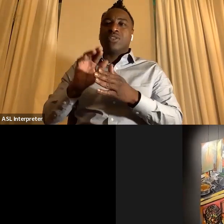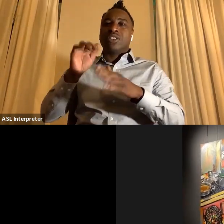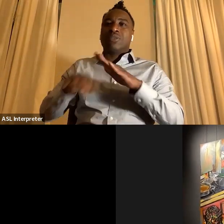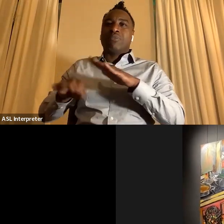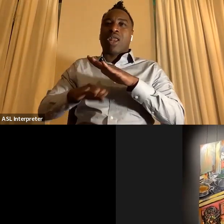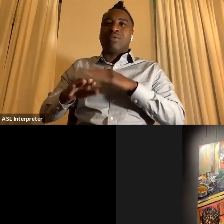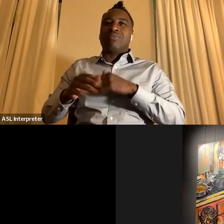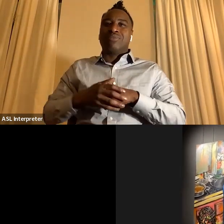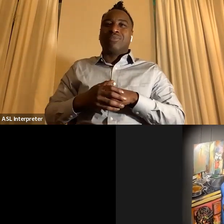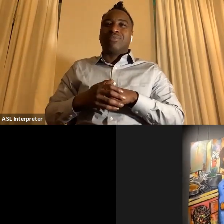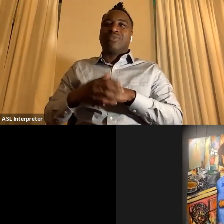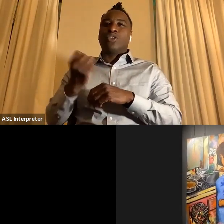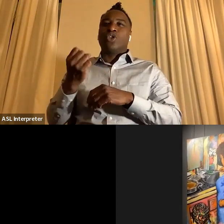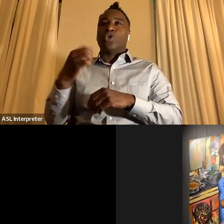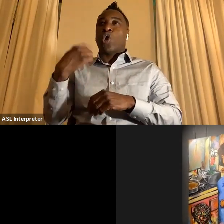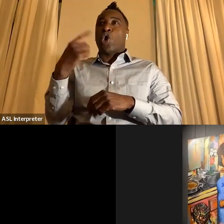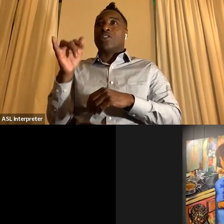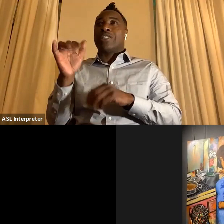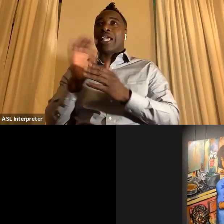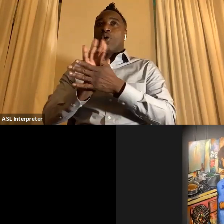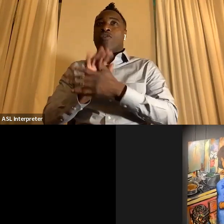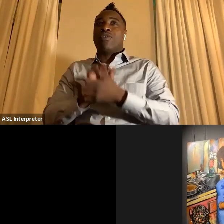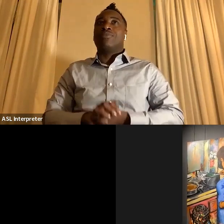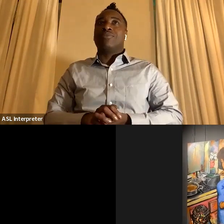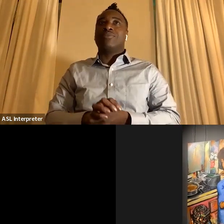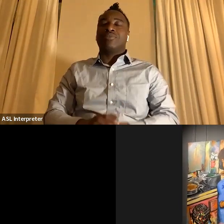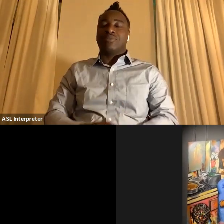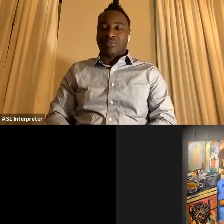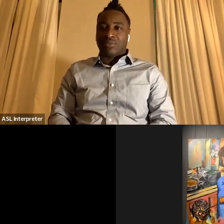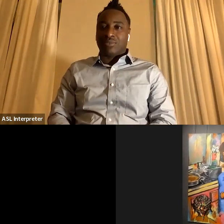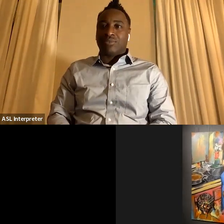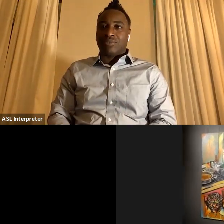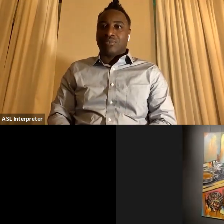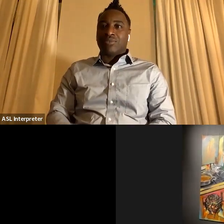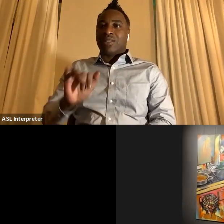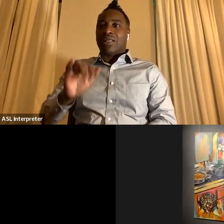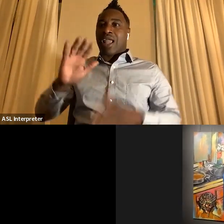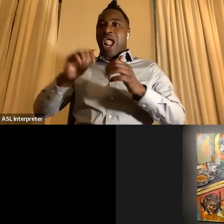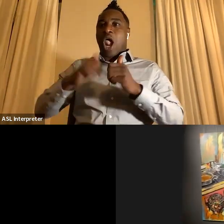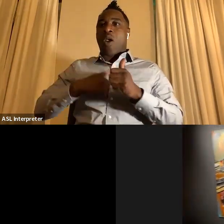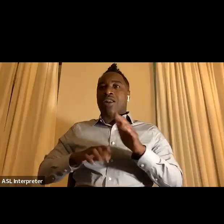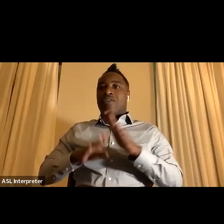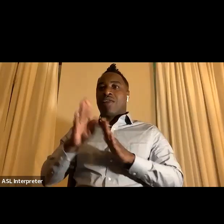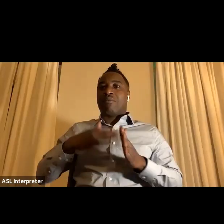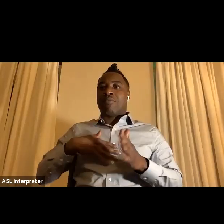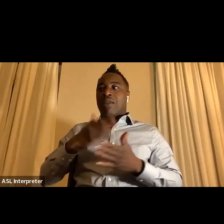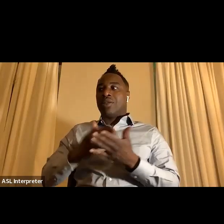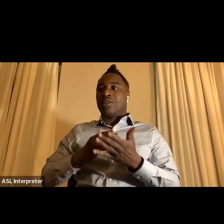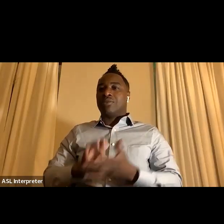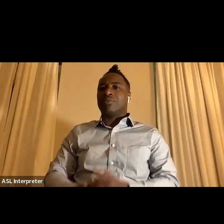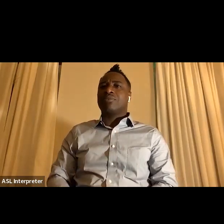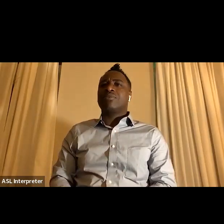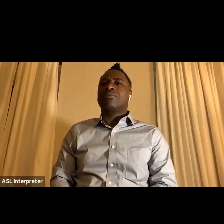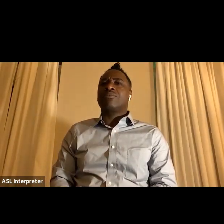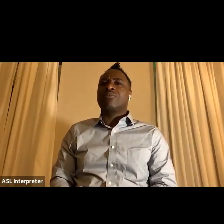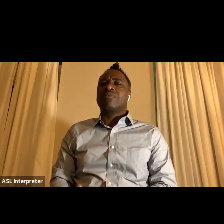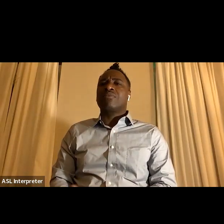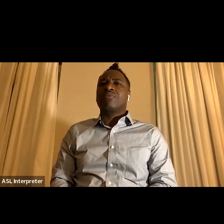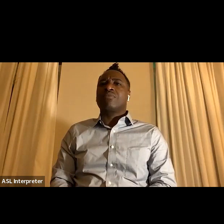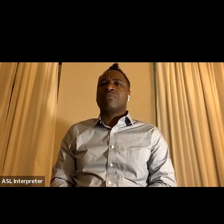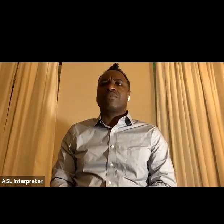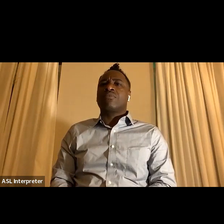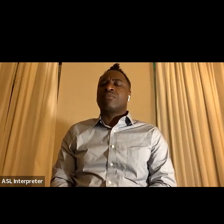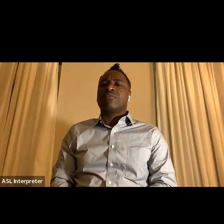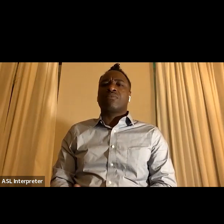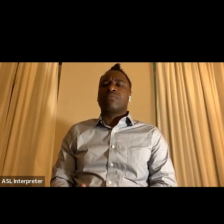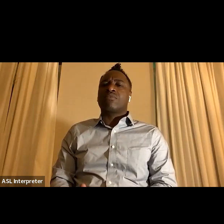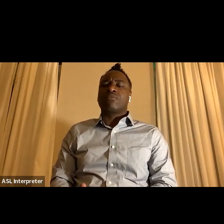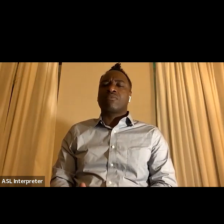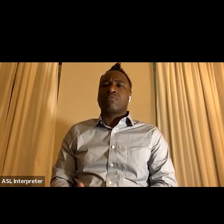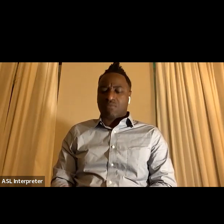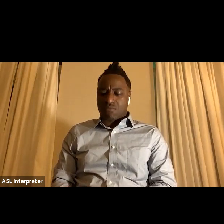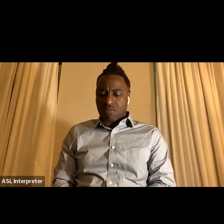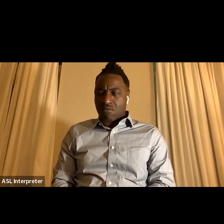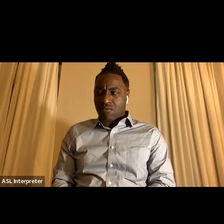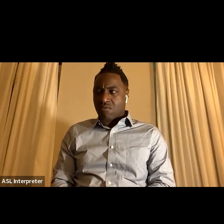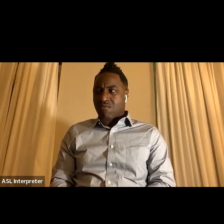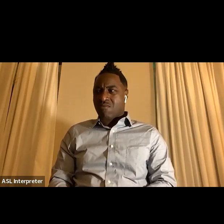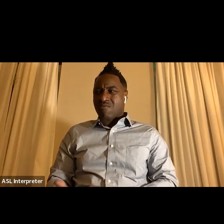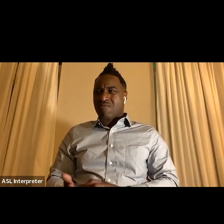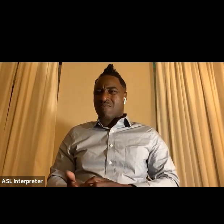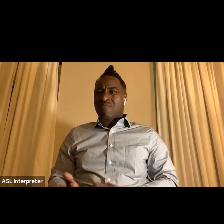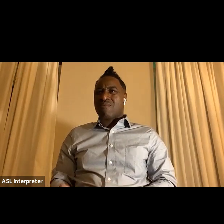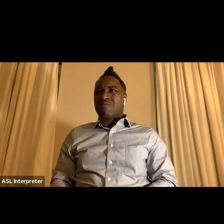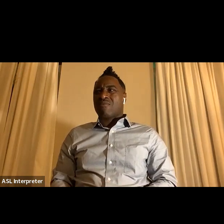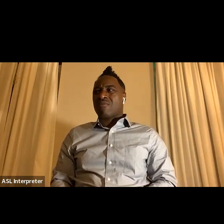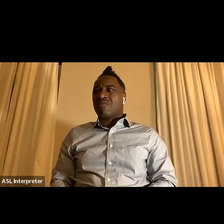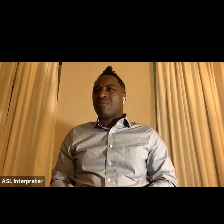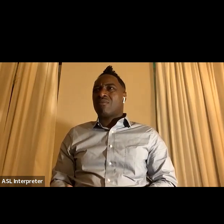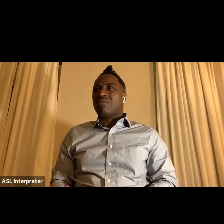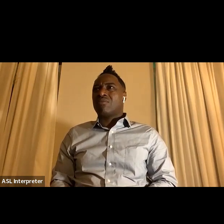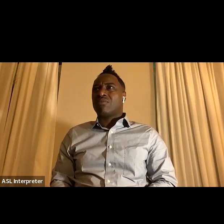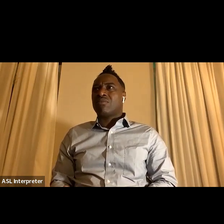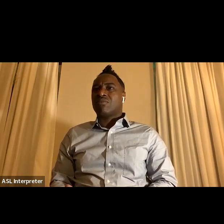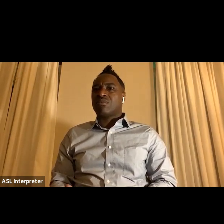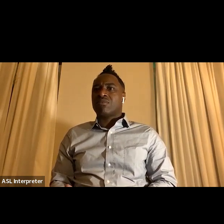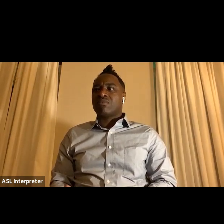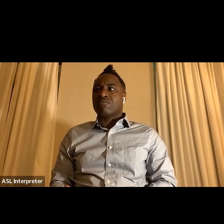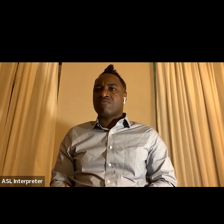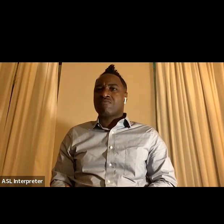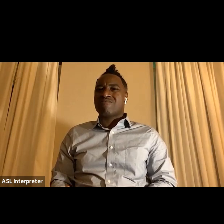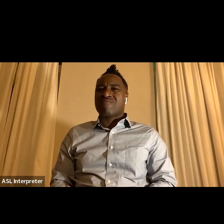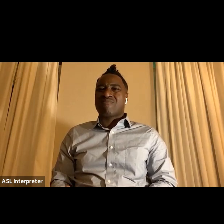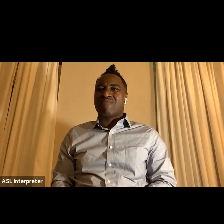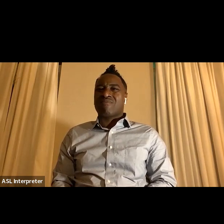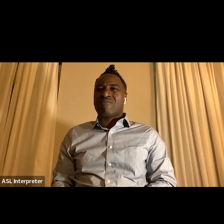So yeah, that's how my piece came about. So